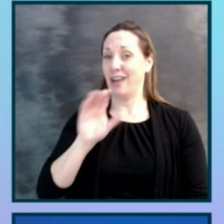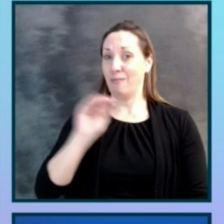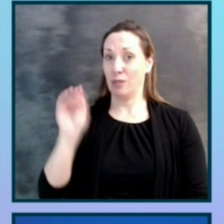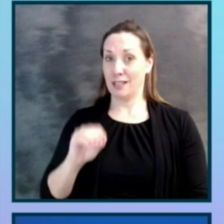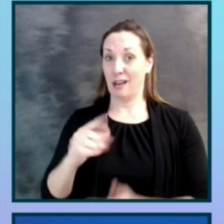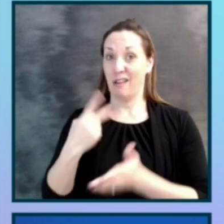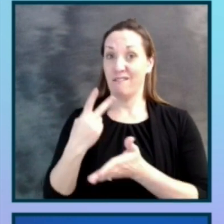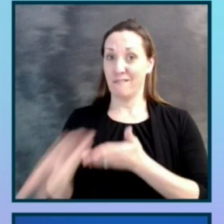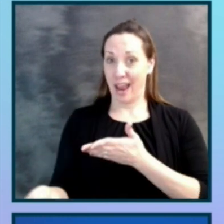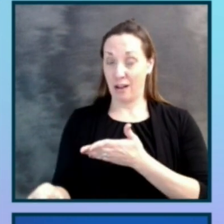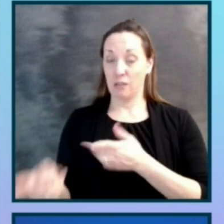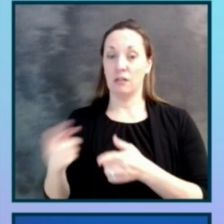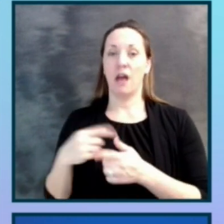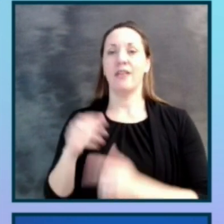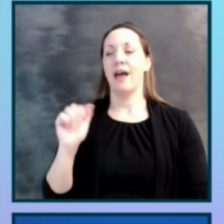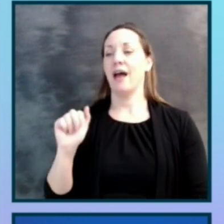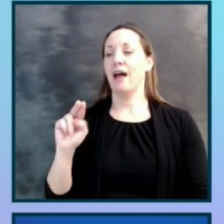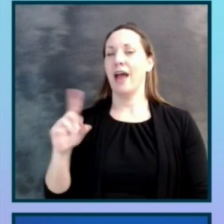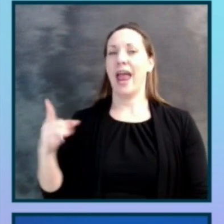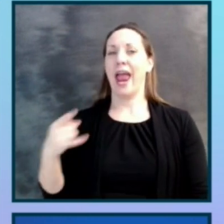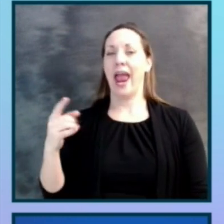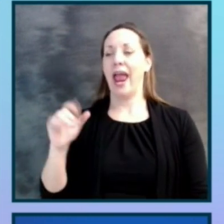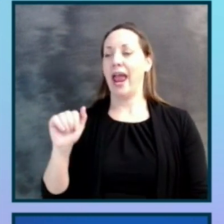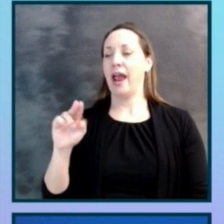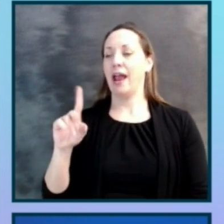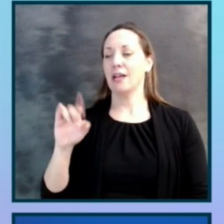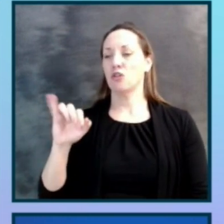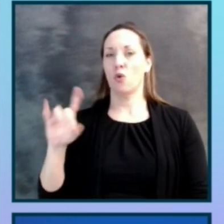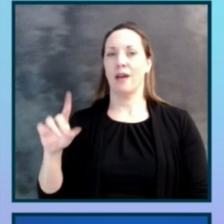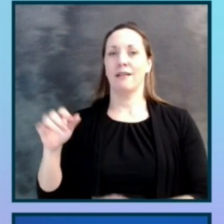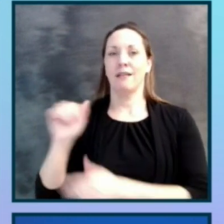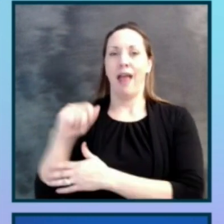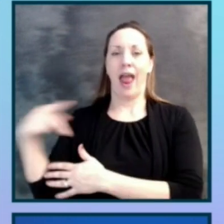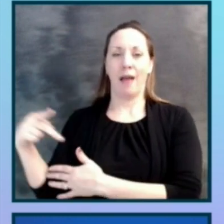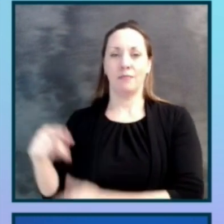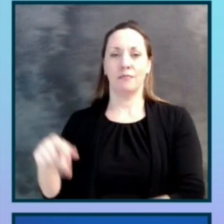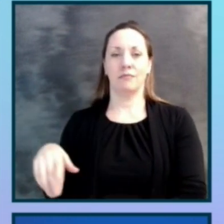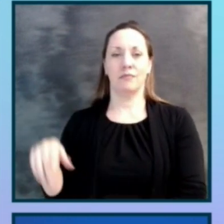And on the Android apps, 29% passed and 71% failed.